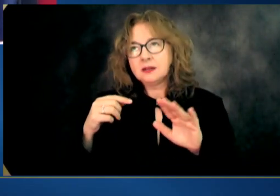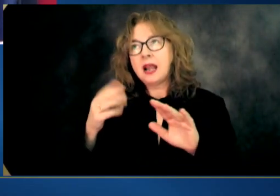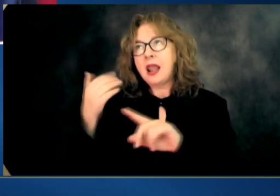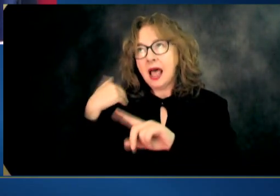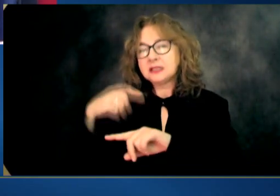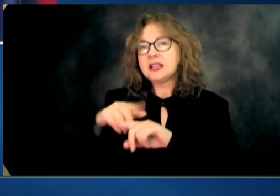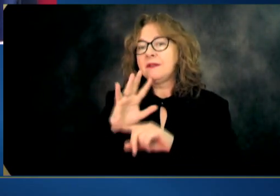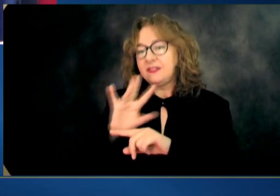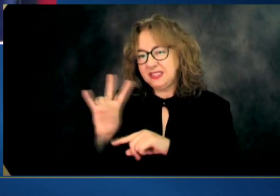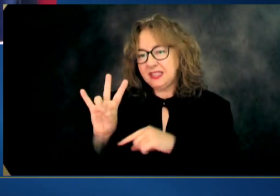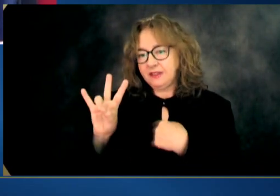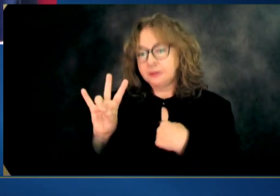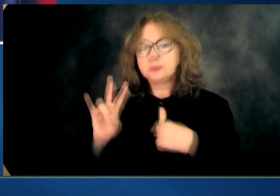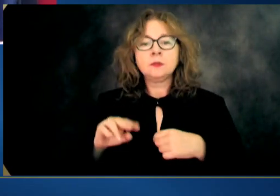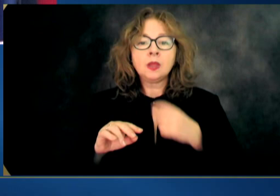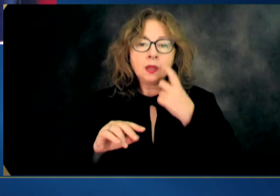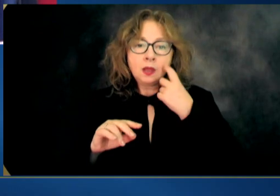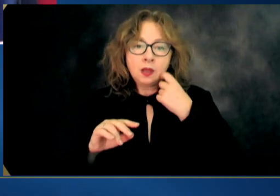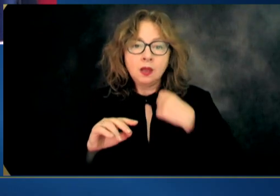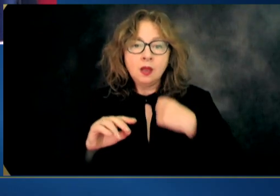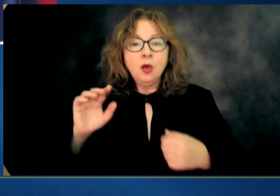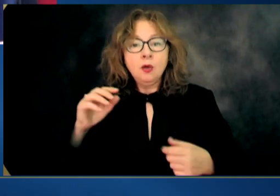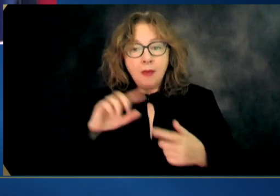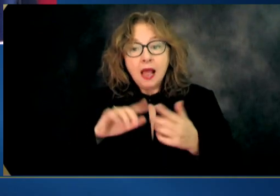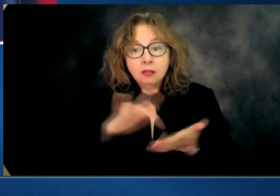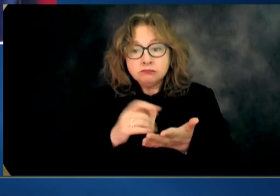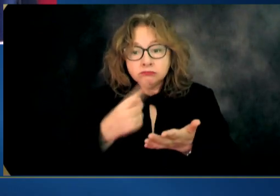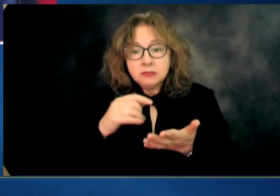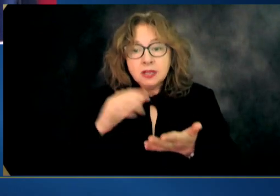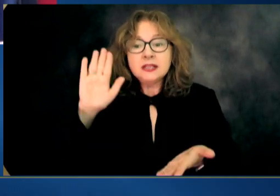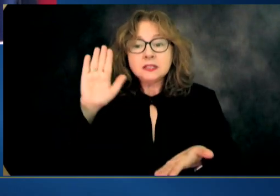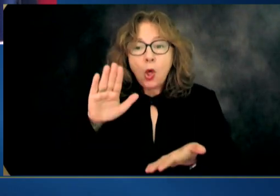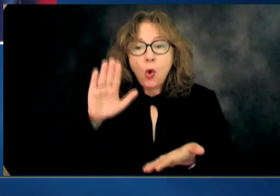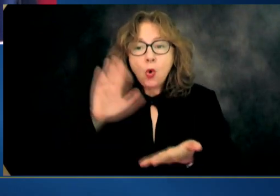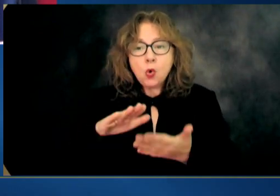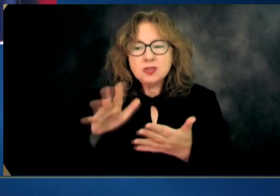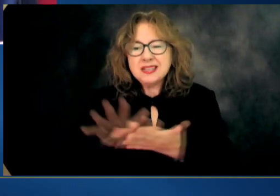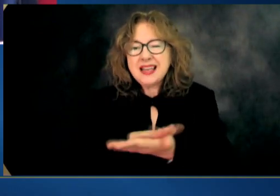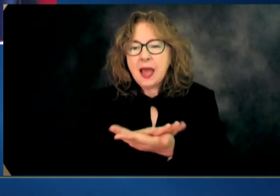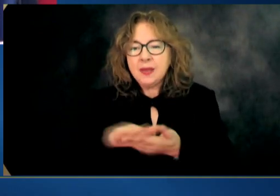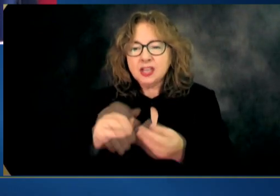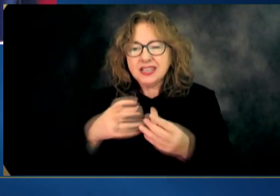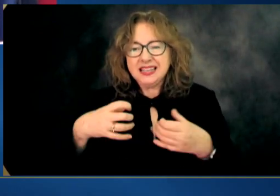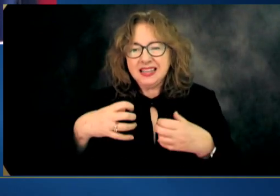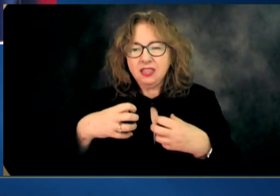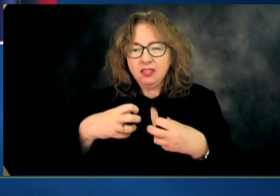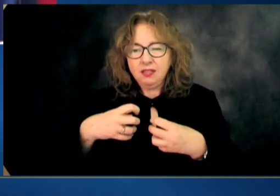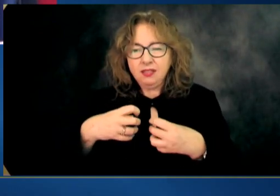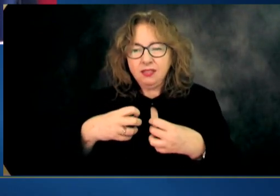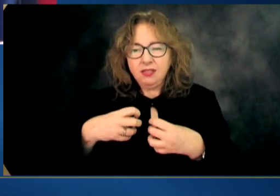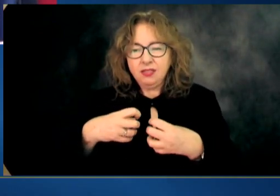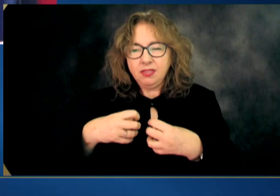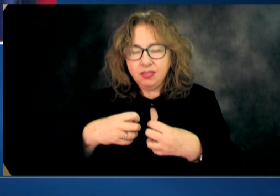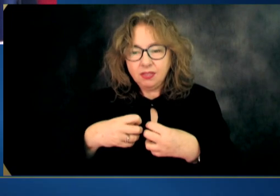but it slows the progression of the damage that I've experienced thus far. So for me, you know,